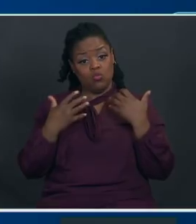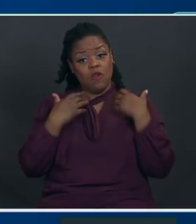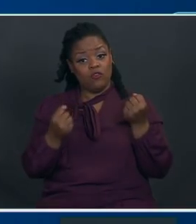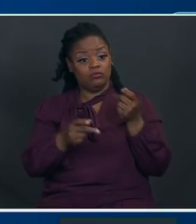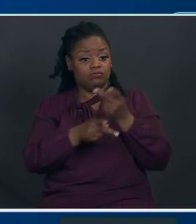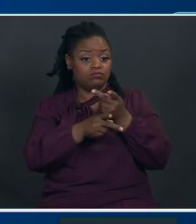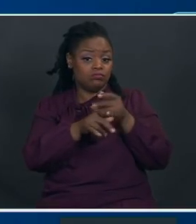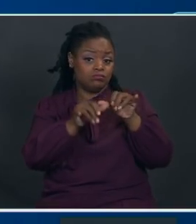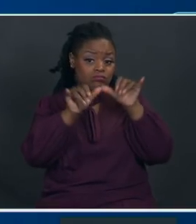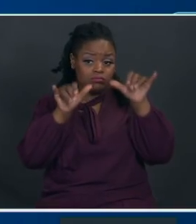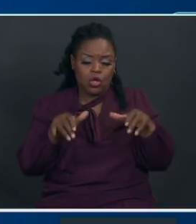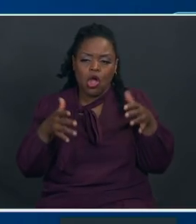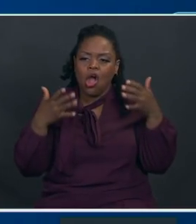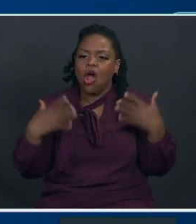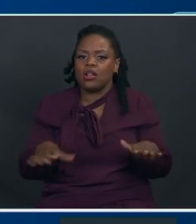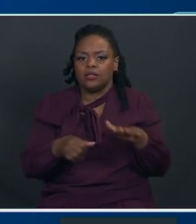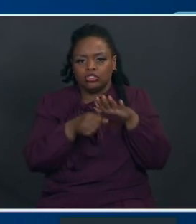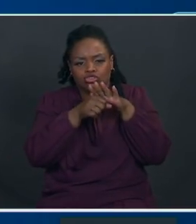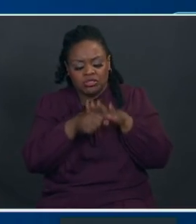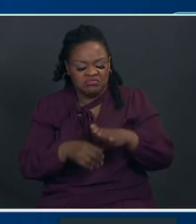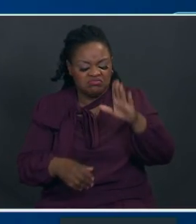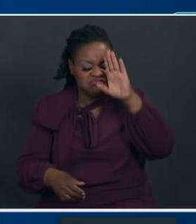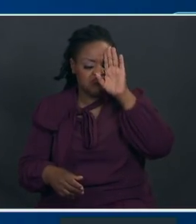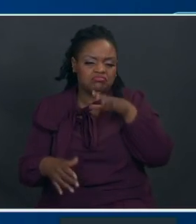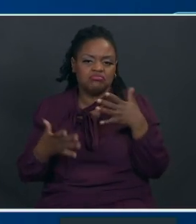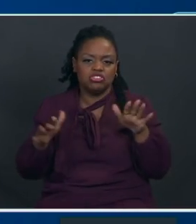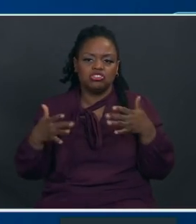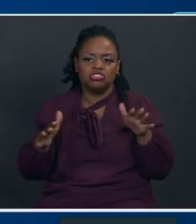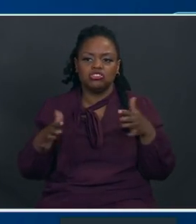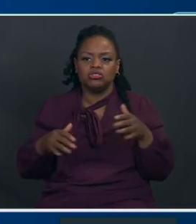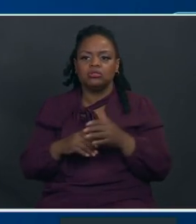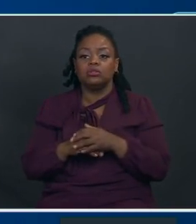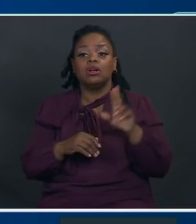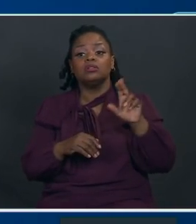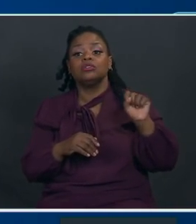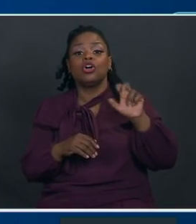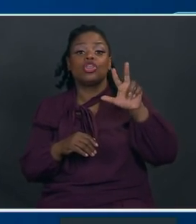In the United States, 308 cases of B117 variant